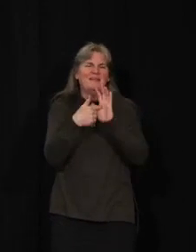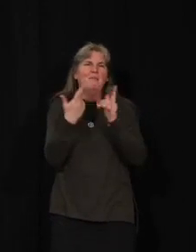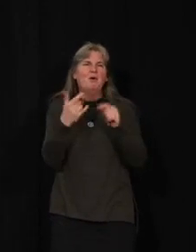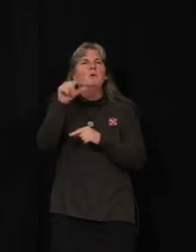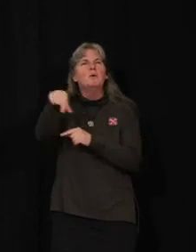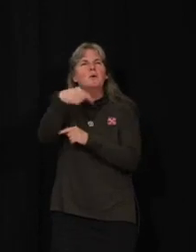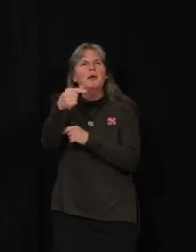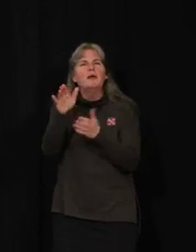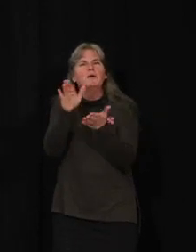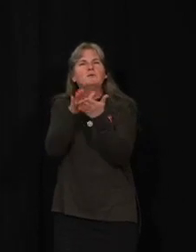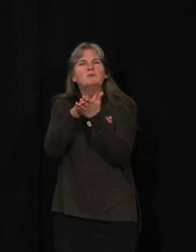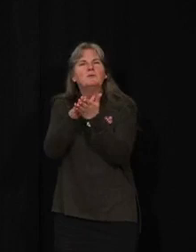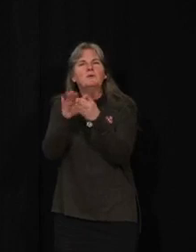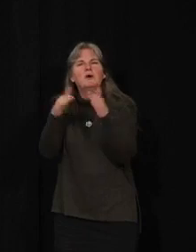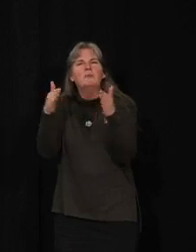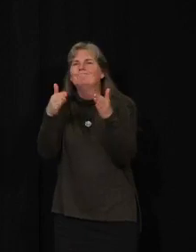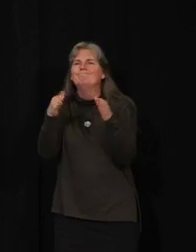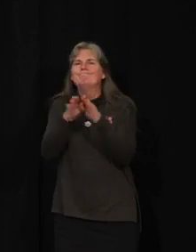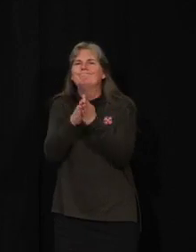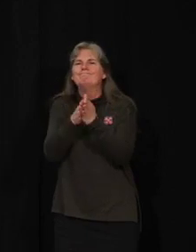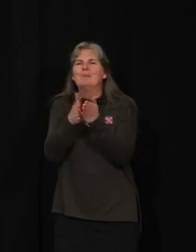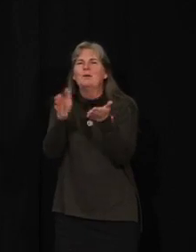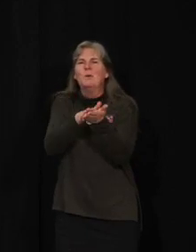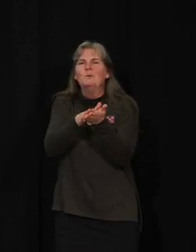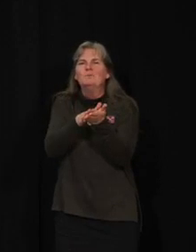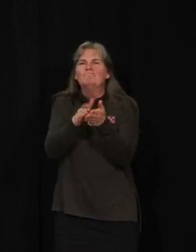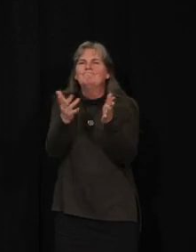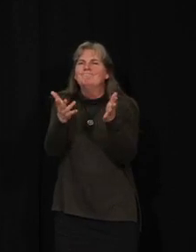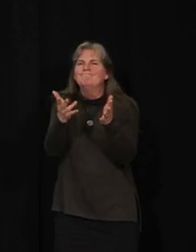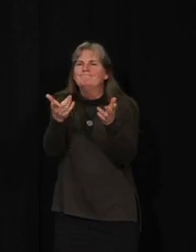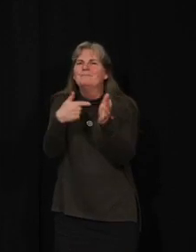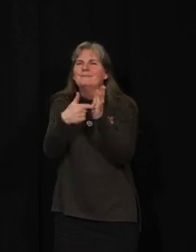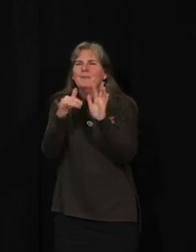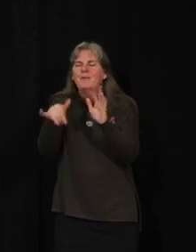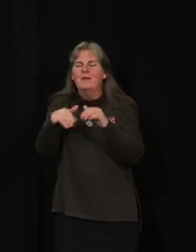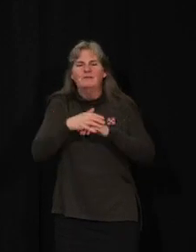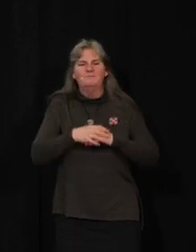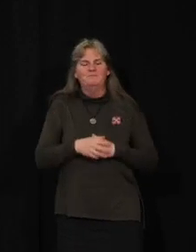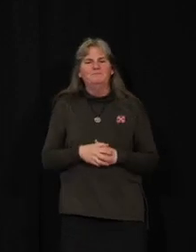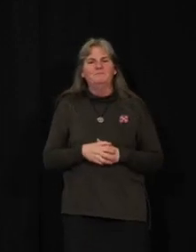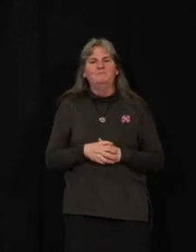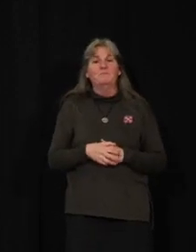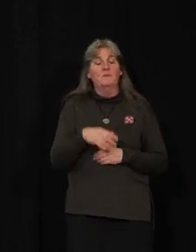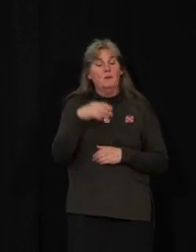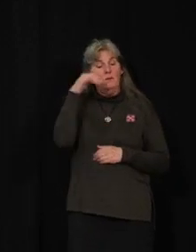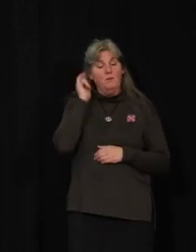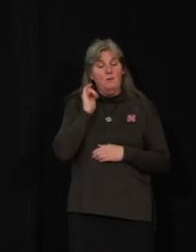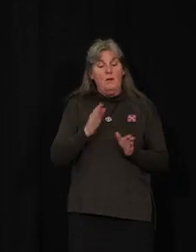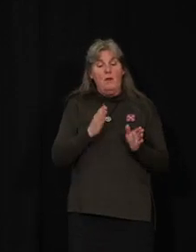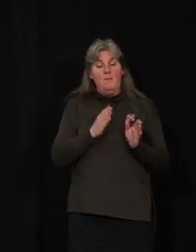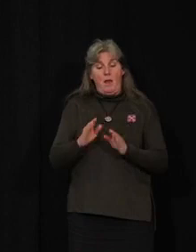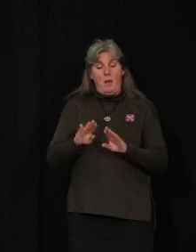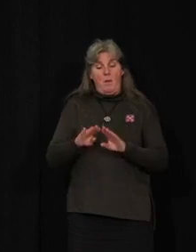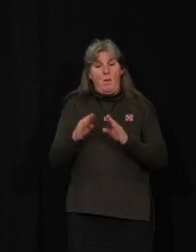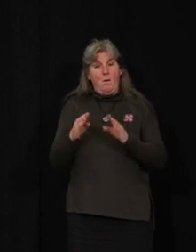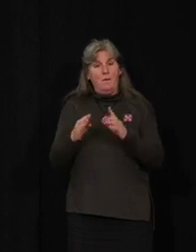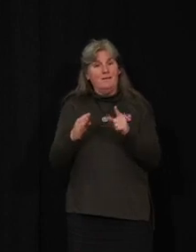As our government rolls out our reopening plans, all decisions will be absolutely based on the advice from the Chief Medical